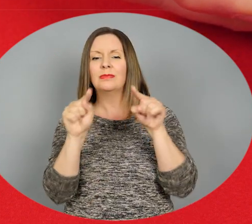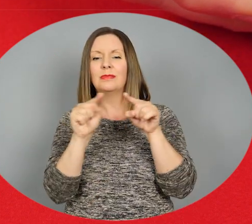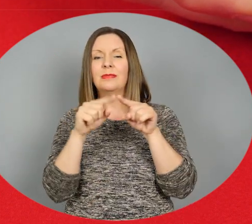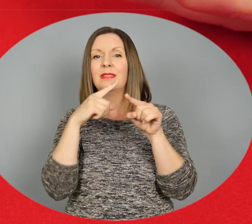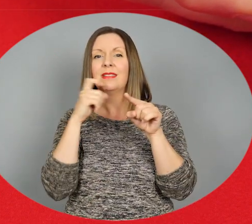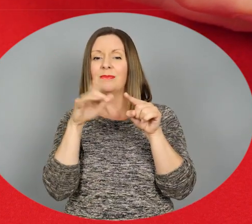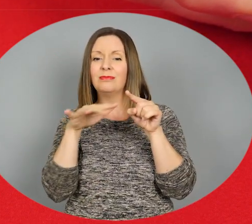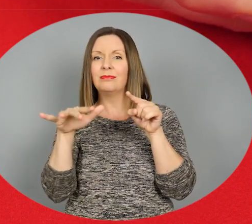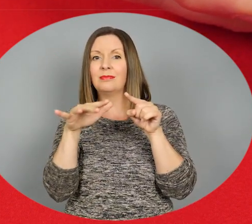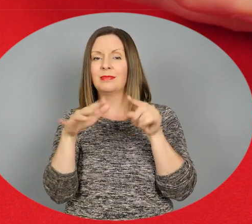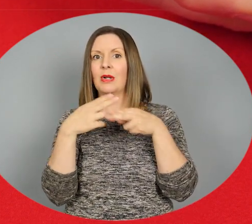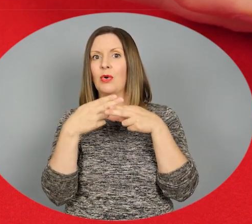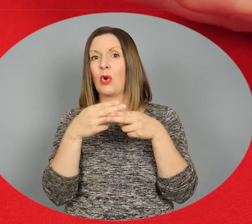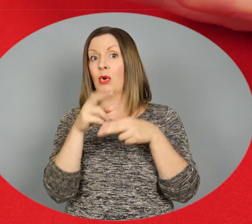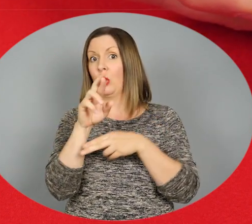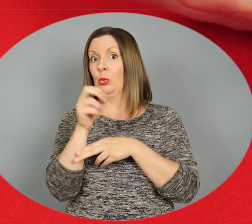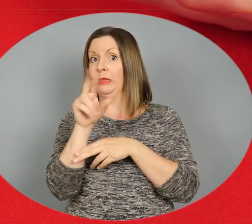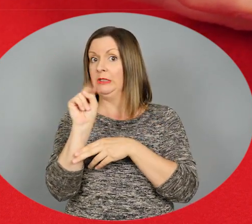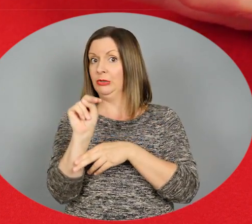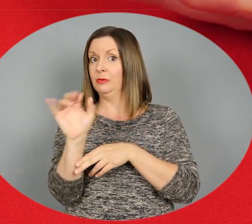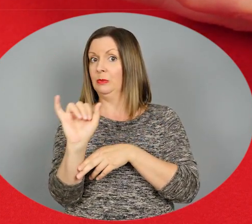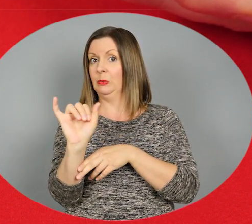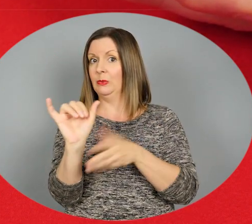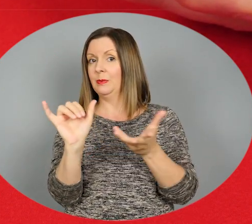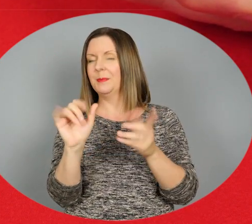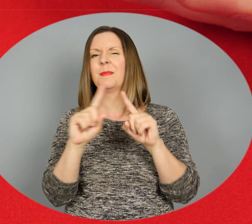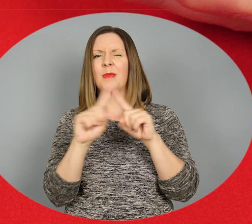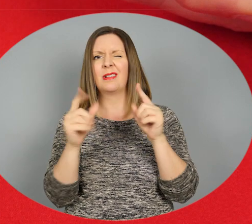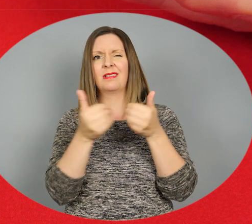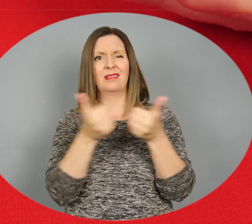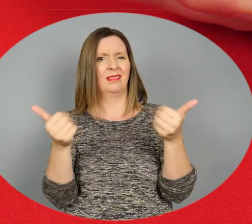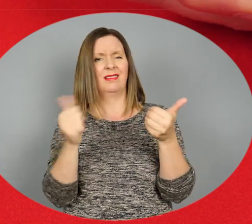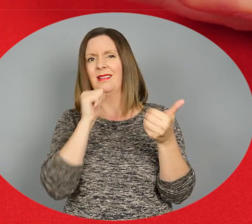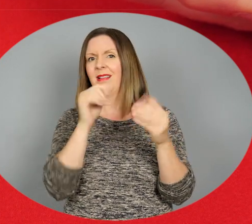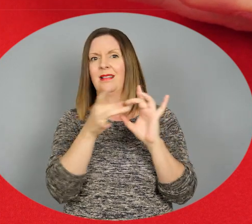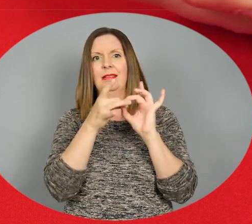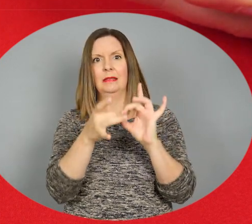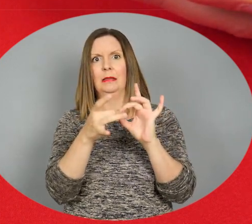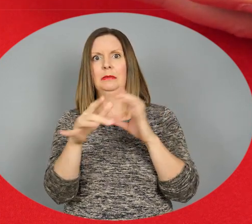a single desert, is also known as its own region of desert. But it’s separate from